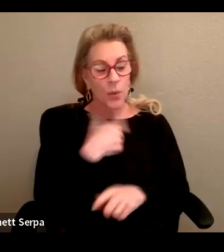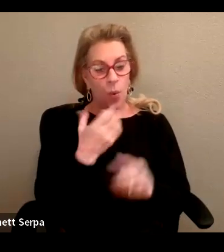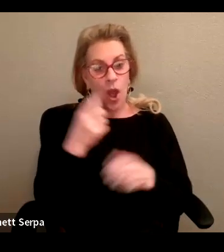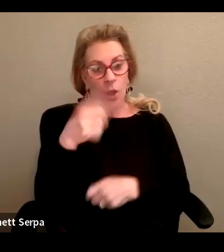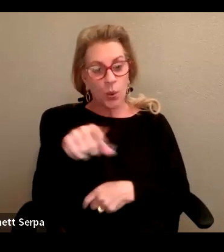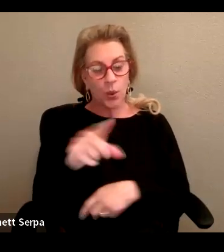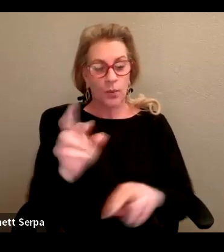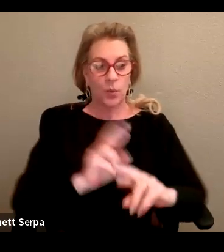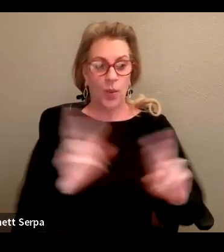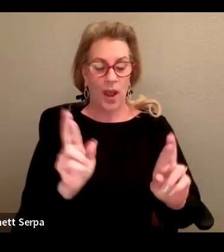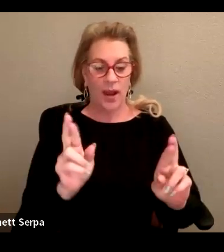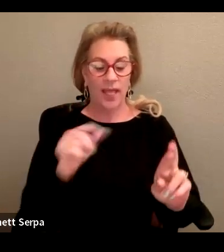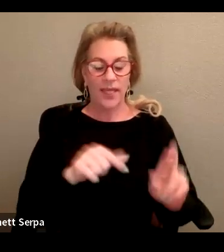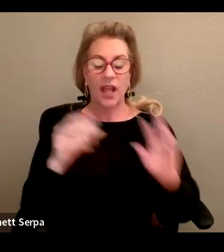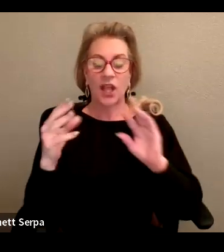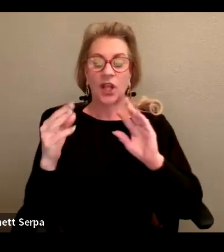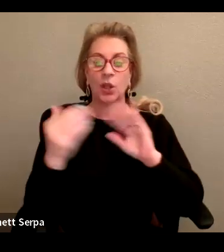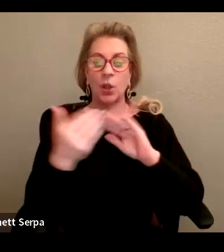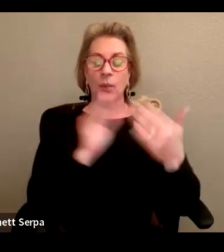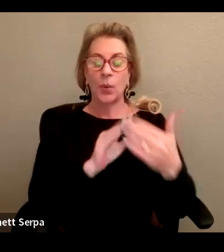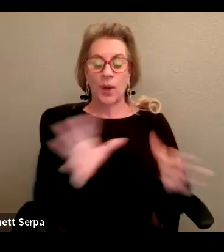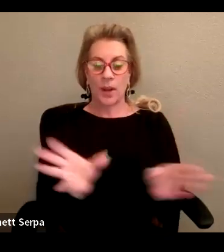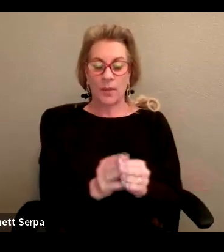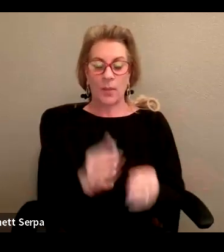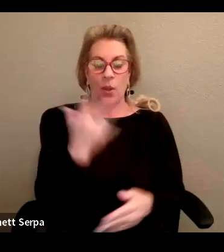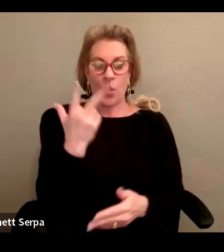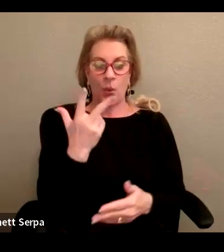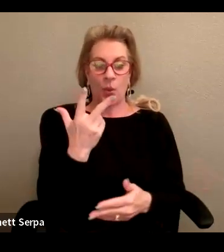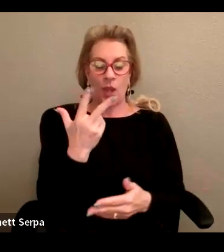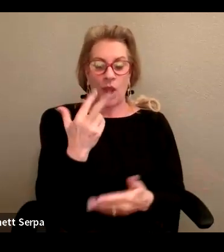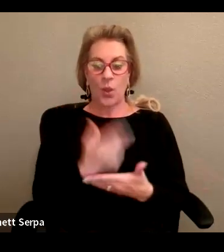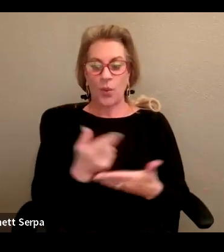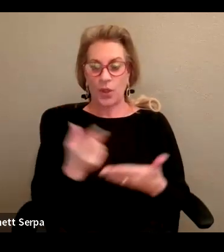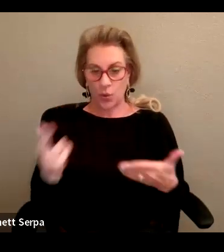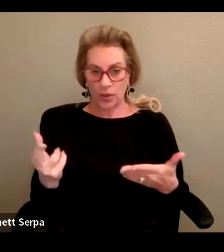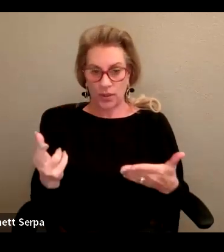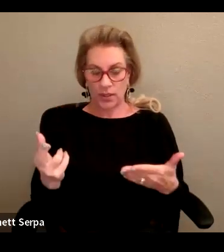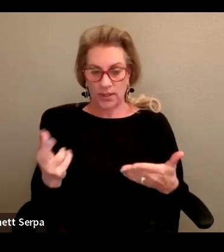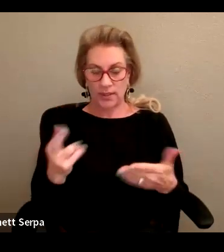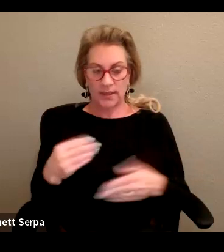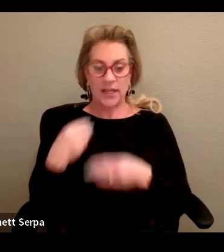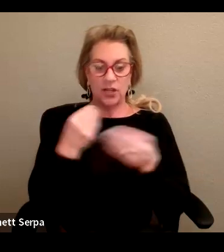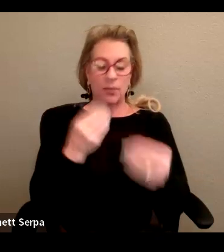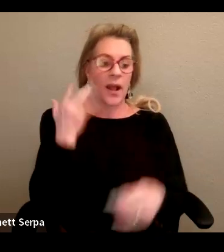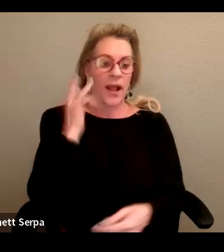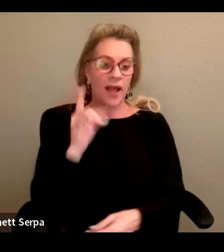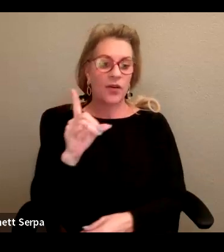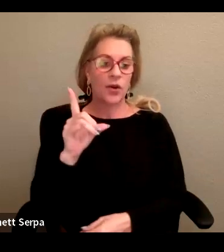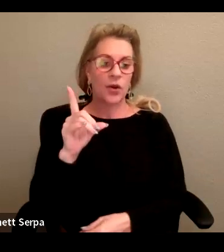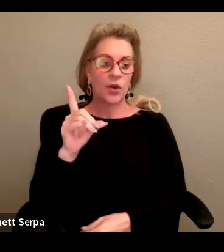briefing focuses on three resources resources issued by the California Department of Justice